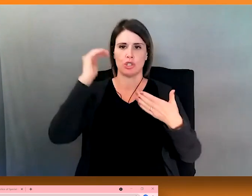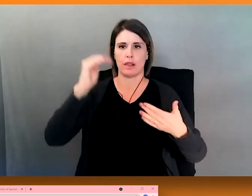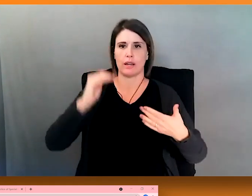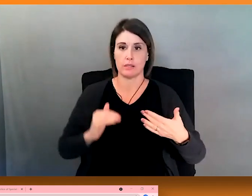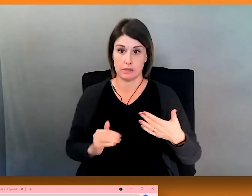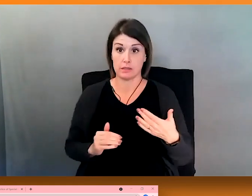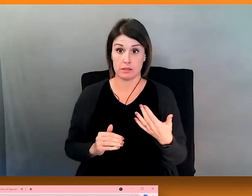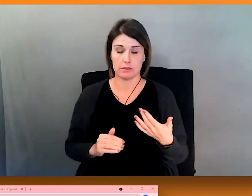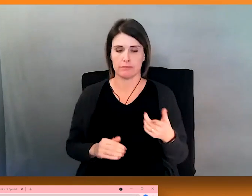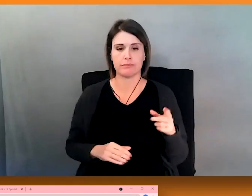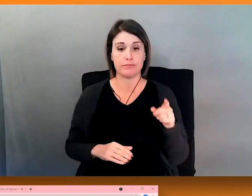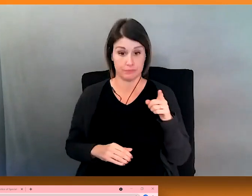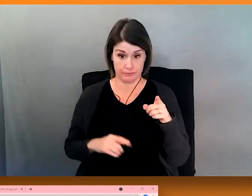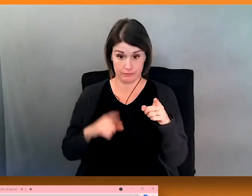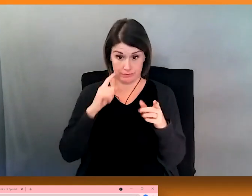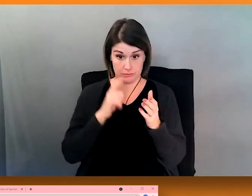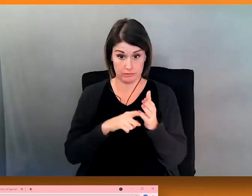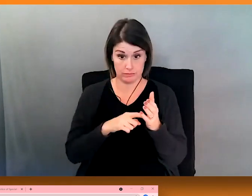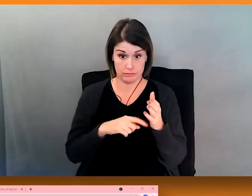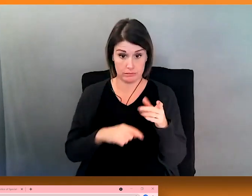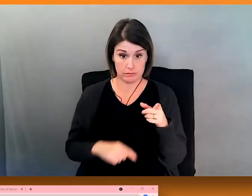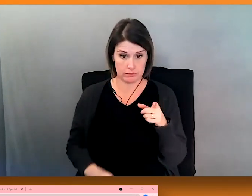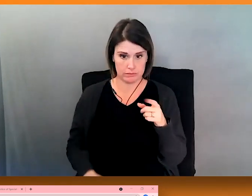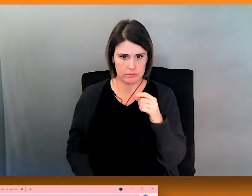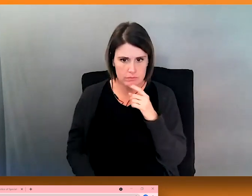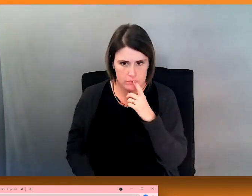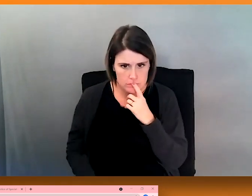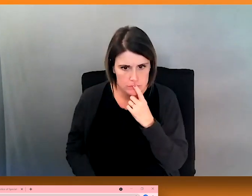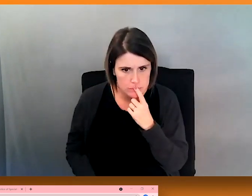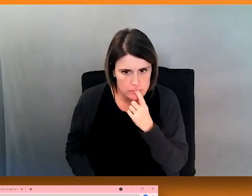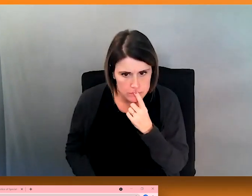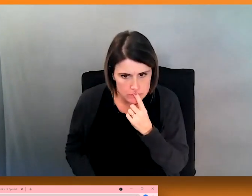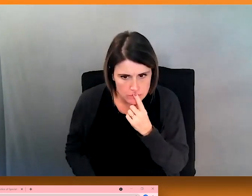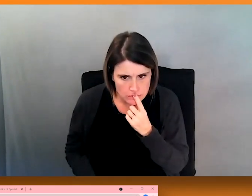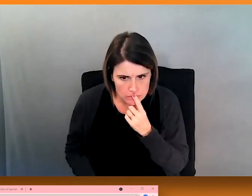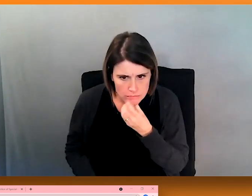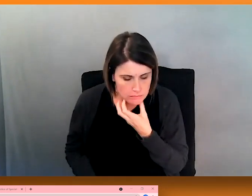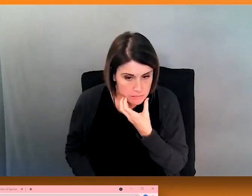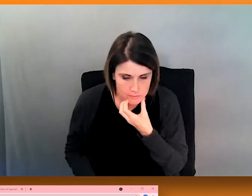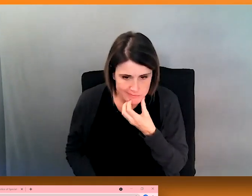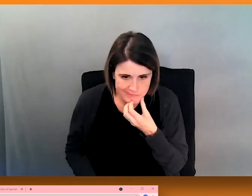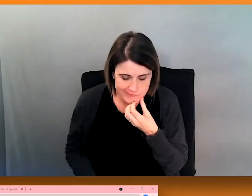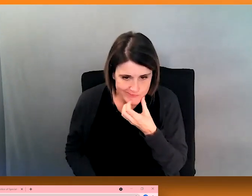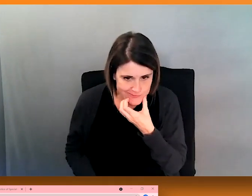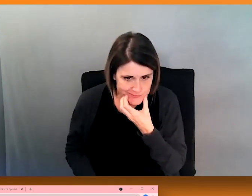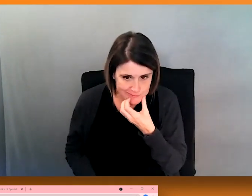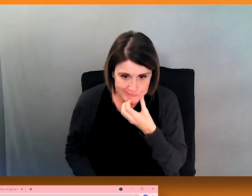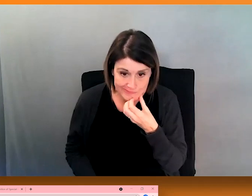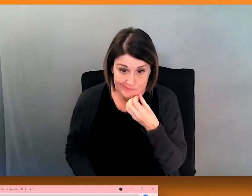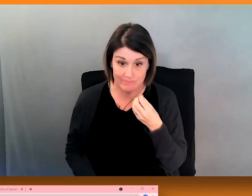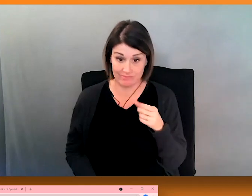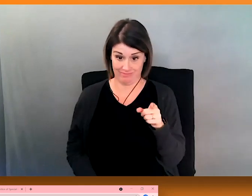because I want to note that you can see up here-- here--oh, sorry.